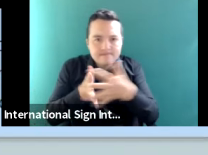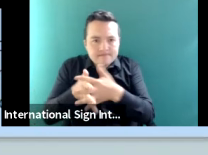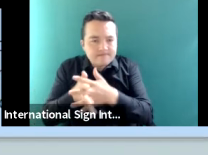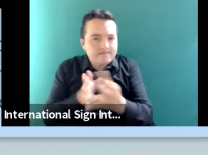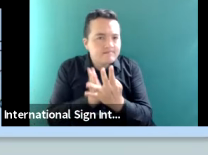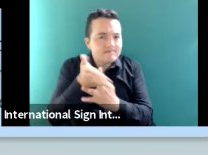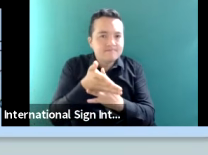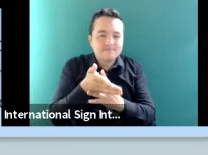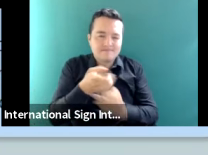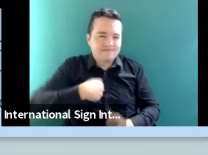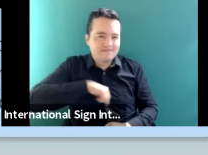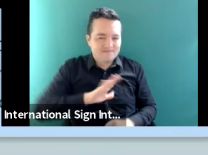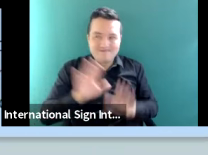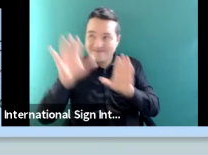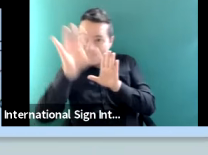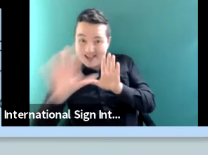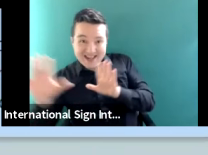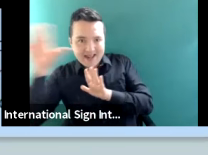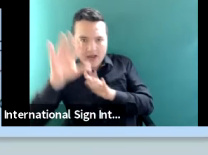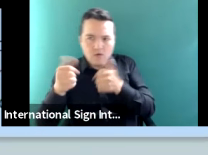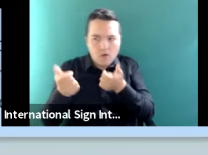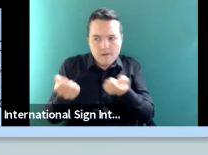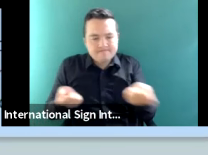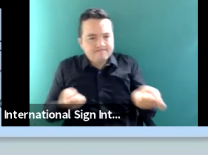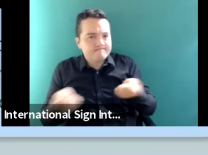We made several portals that focus on innovation and assisted technology and having a formal way to deal with the Arabic terms of assisted technology and ICT accessibility.